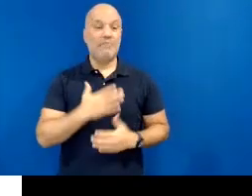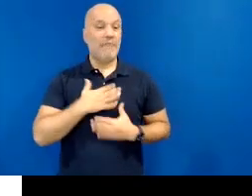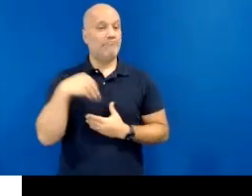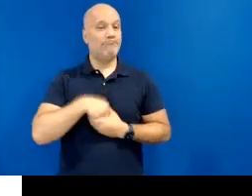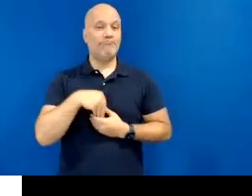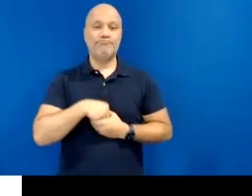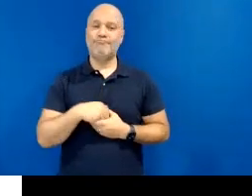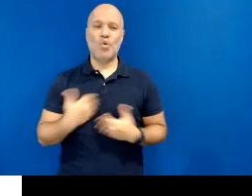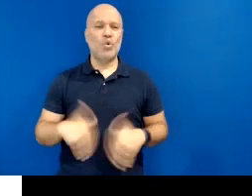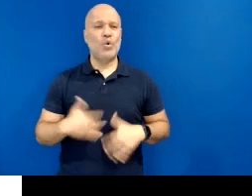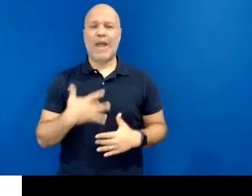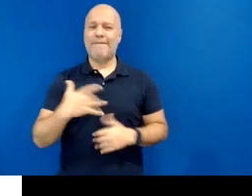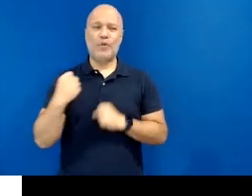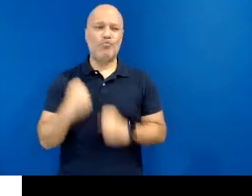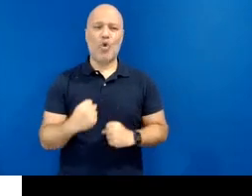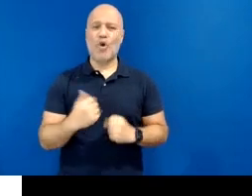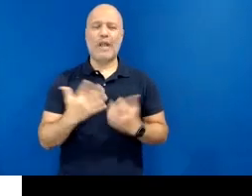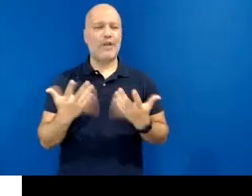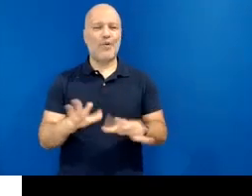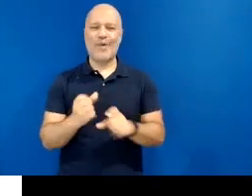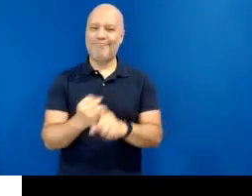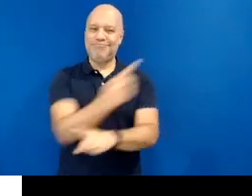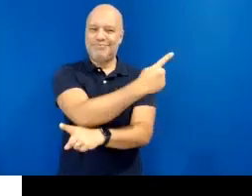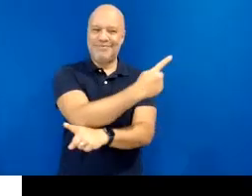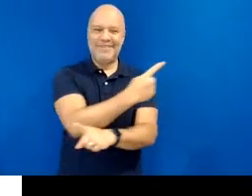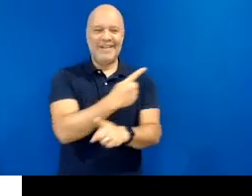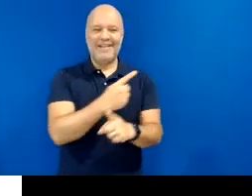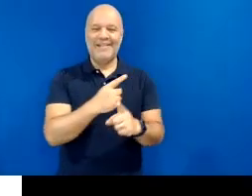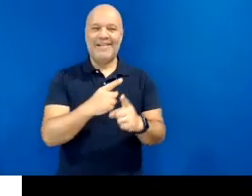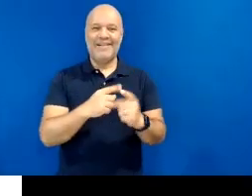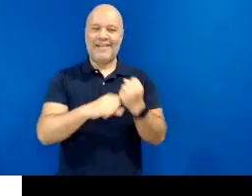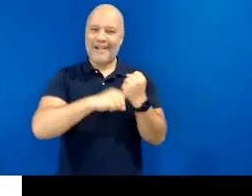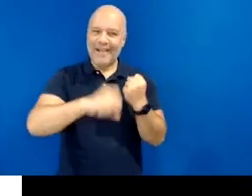so I don't want to go off topic, but one way as an instructor